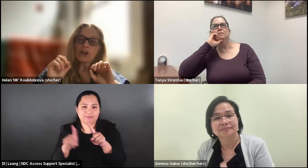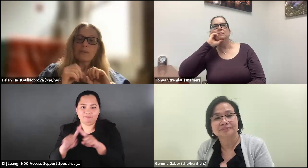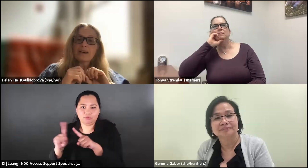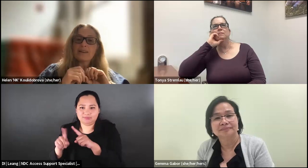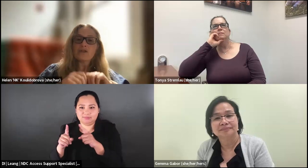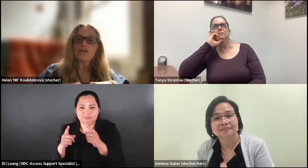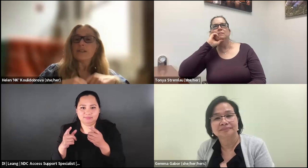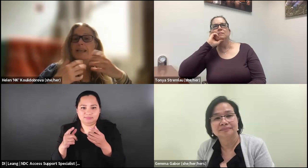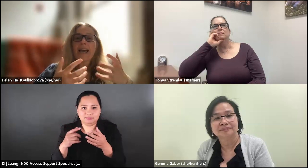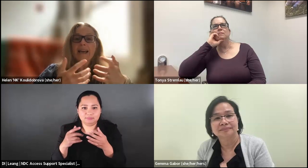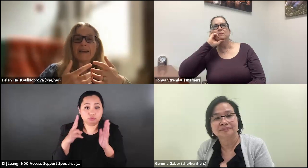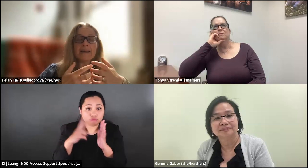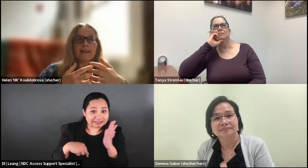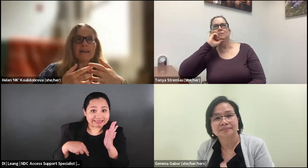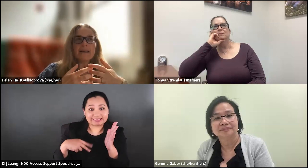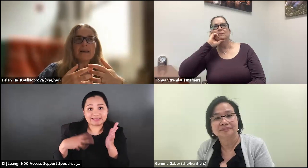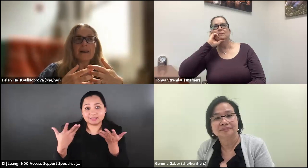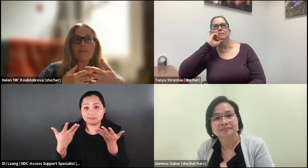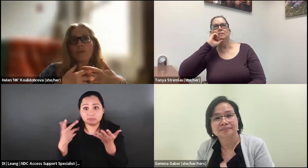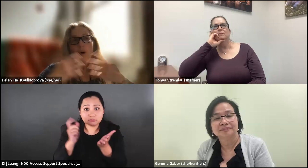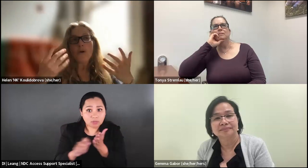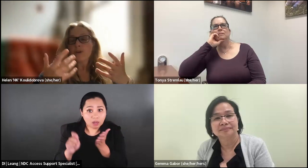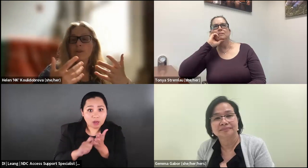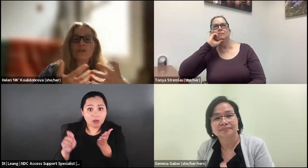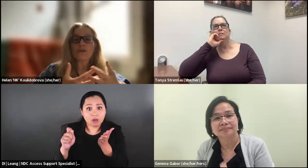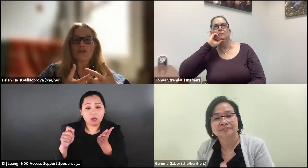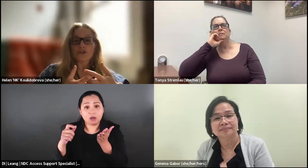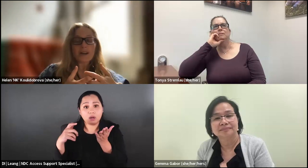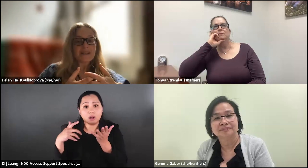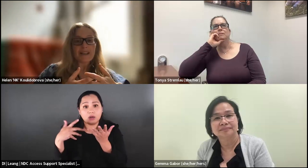Because today, all the research suggests